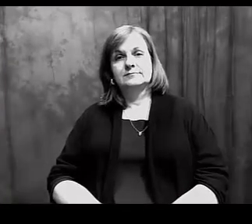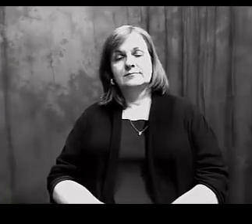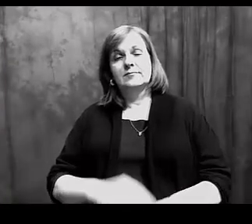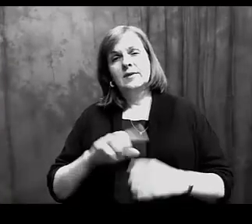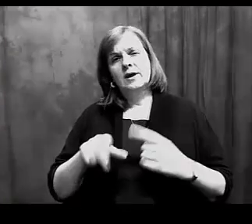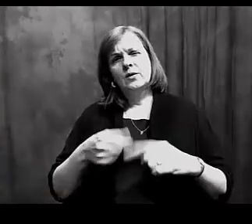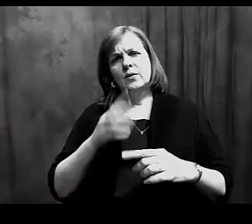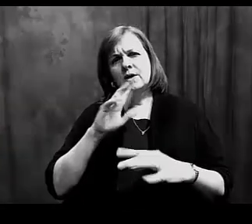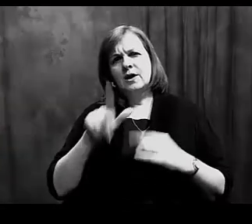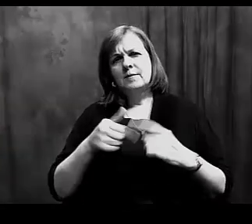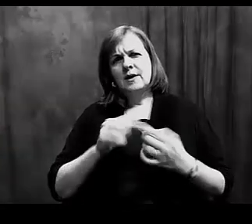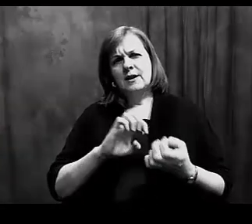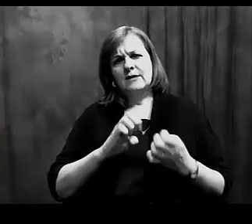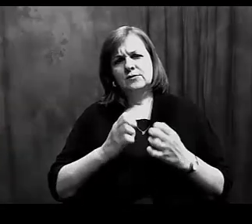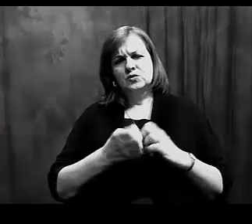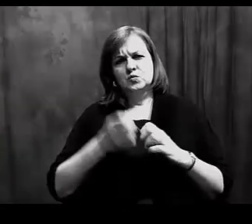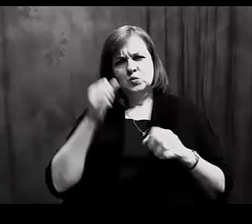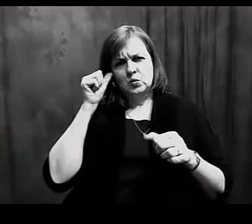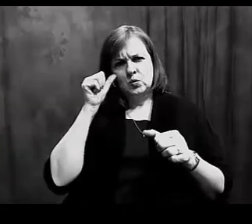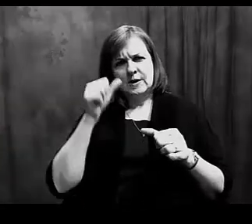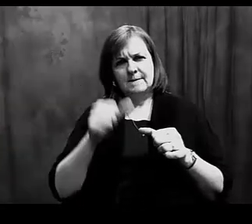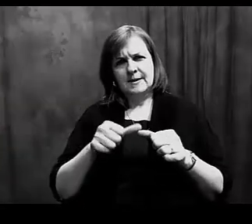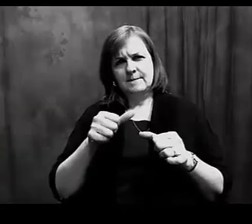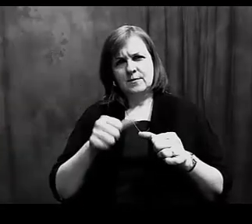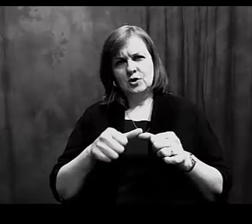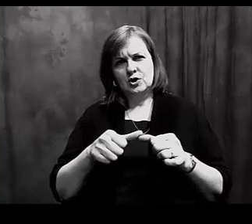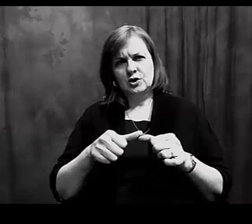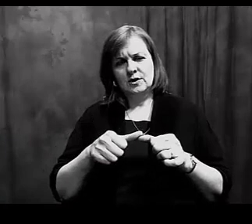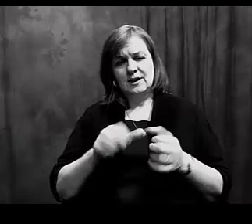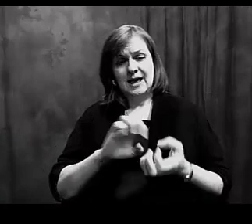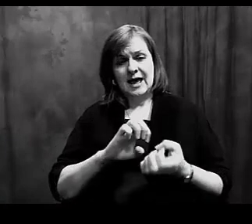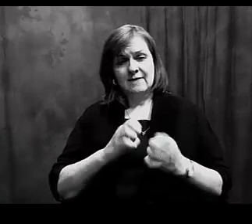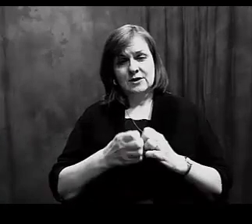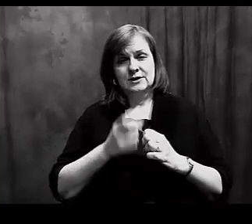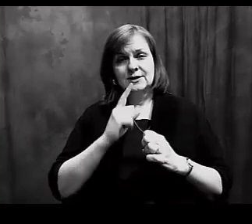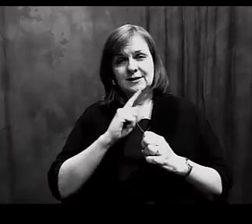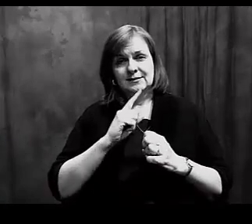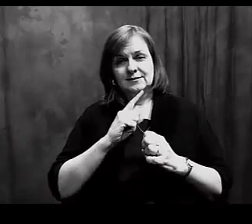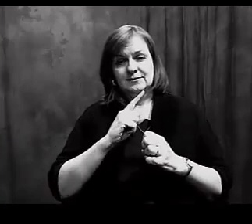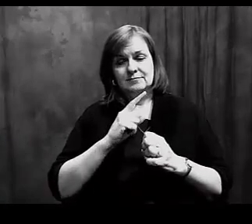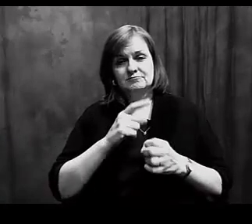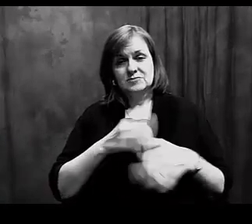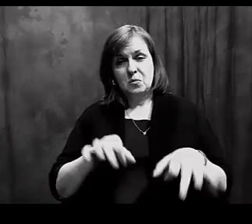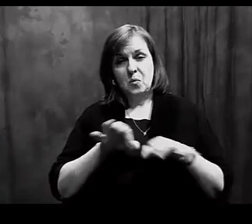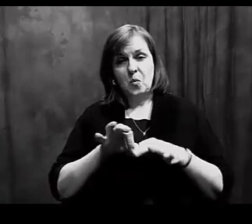so when we talk about evolution what we need to keep in mind is that this is a central theme